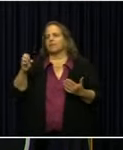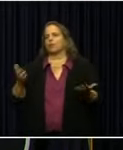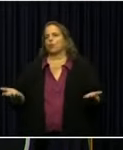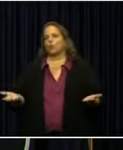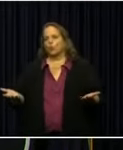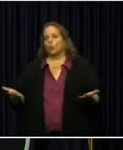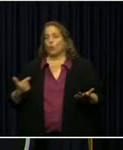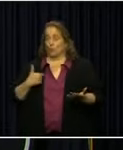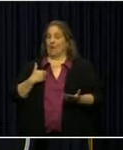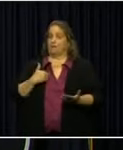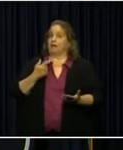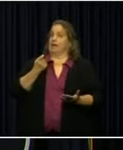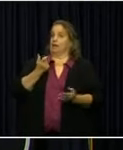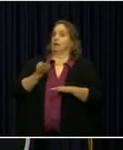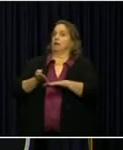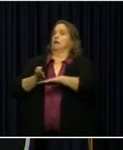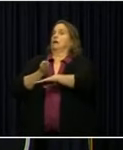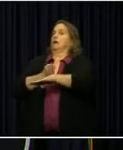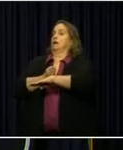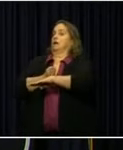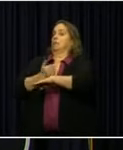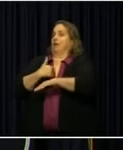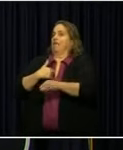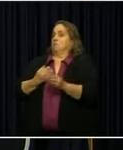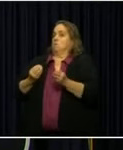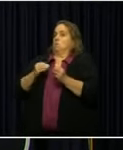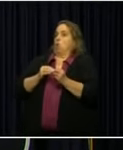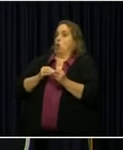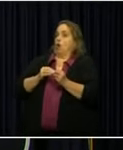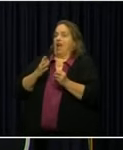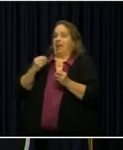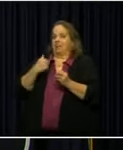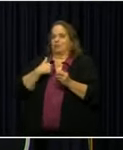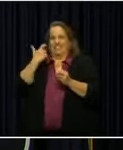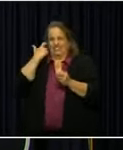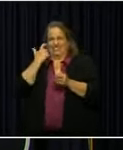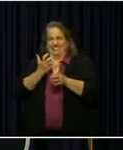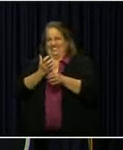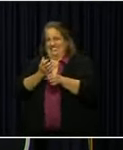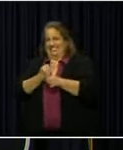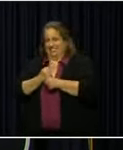THE WAY WE DO THAT. NEXT PIECE IS THE ABILITY TO PROTECT OUR AT RISK